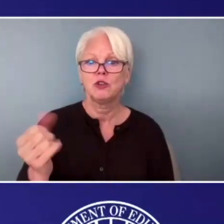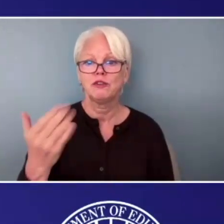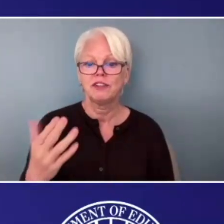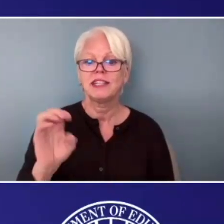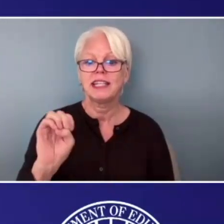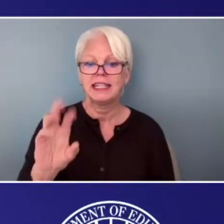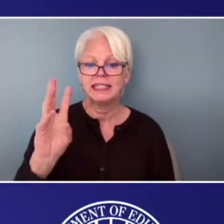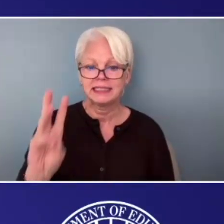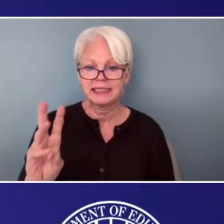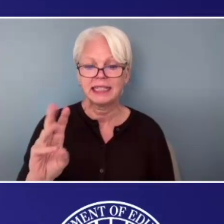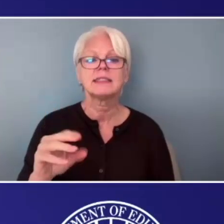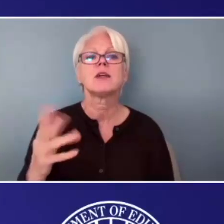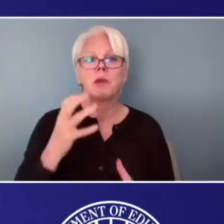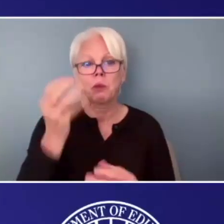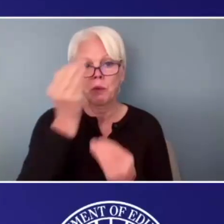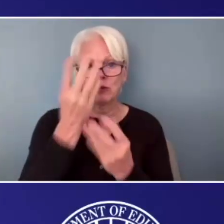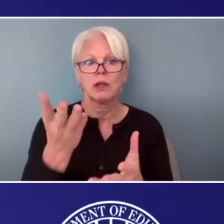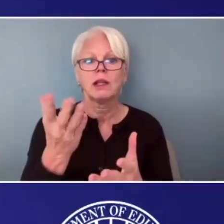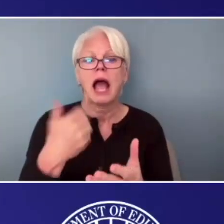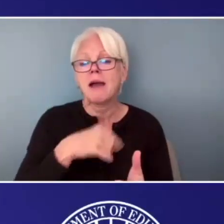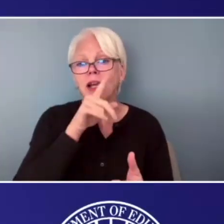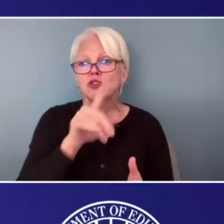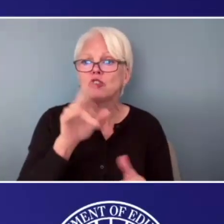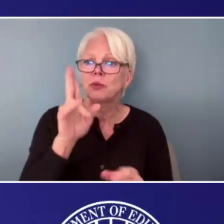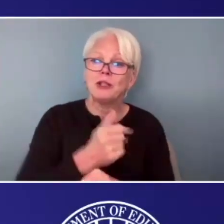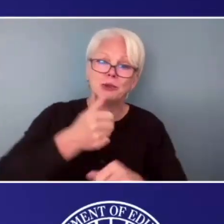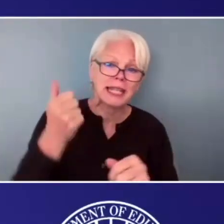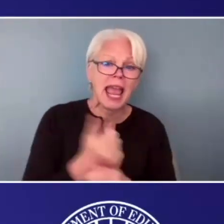We wanted to let you know -- I'm not sure we used everything that you